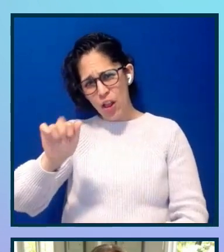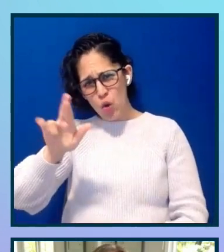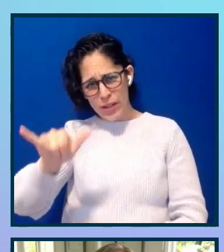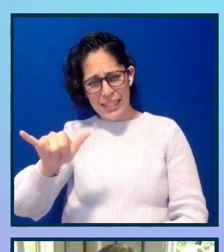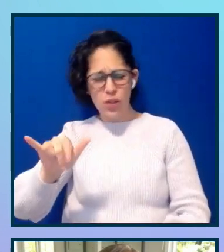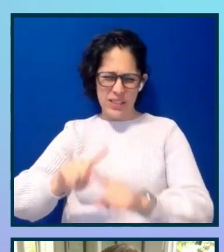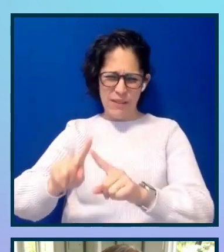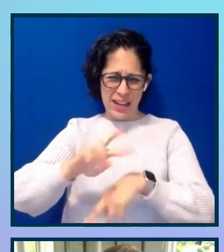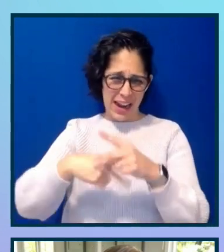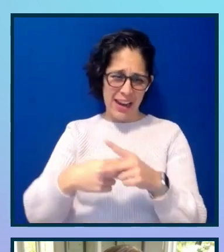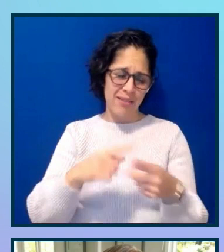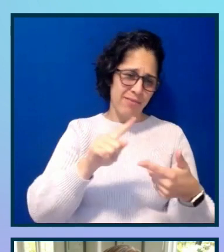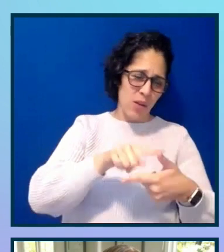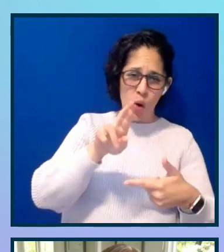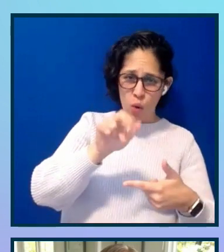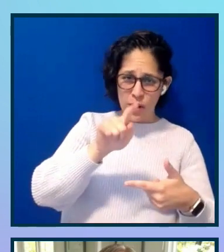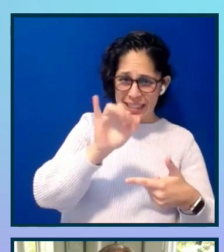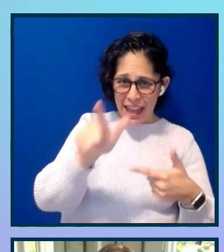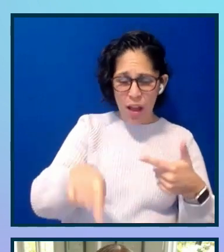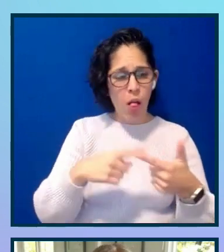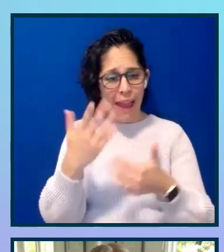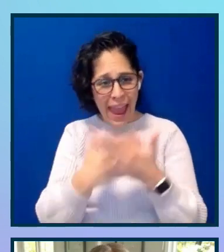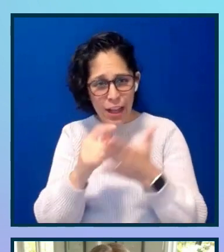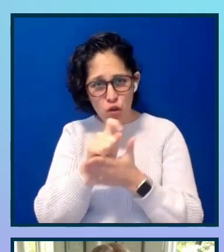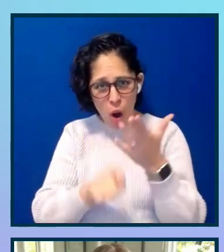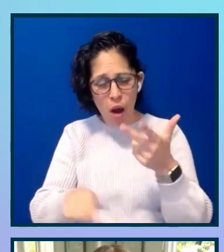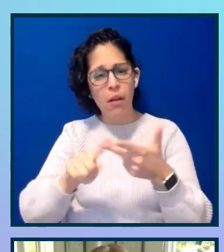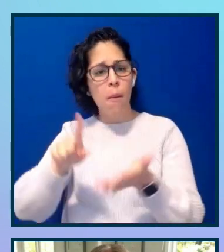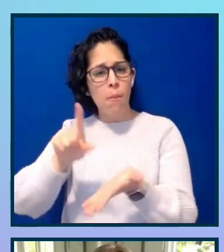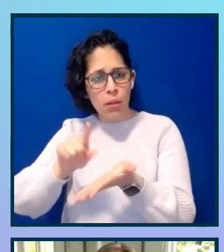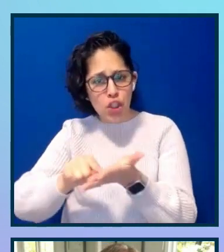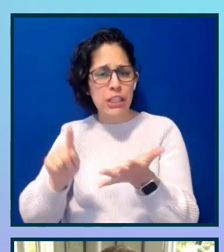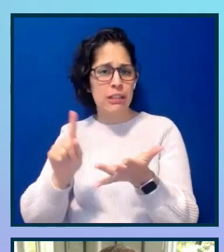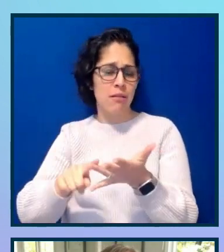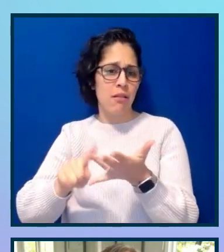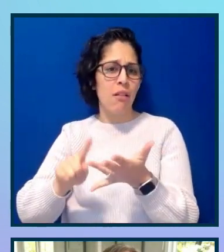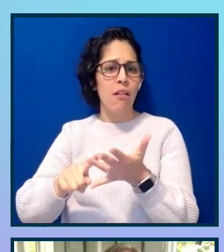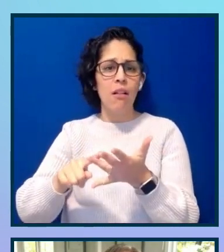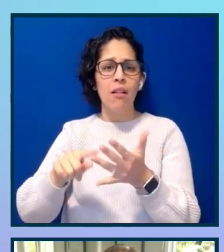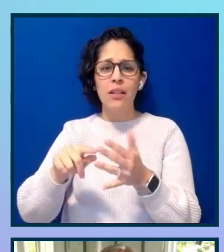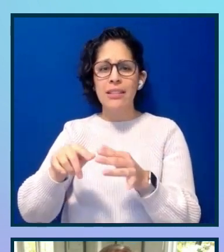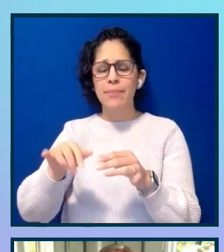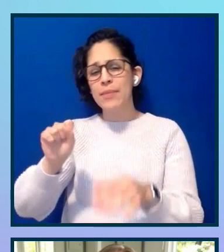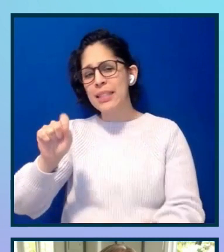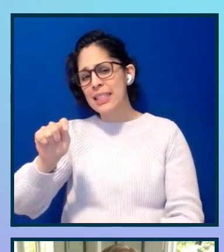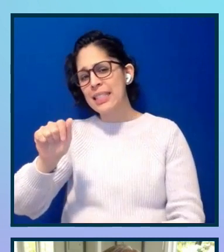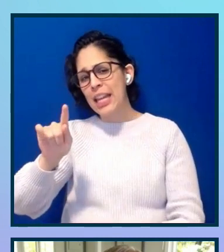so we have retail galleries, we've got hand-drawn galleries, publishing, and some stationery. I'm gonna start with going